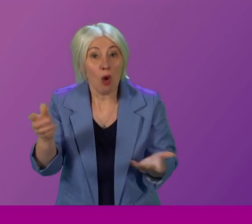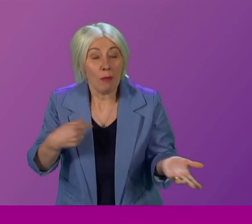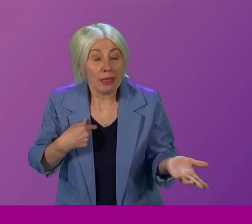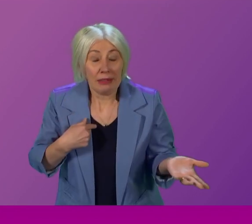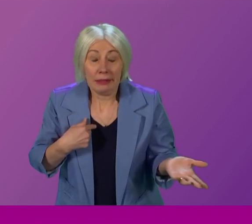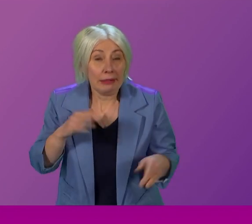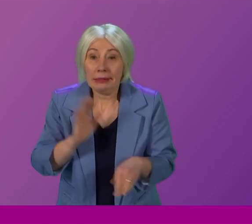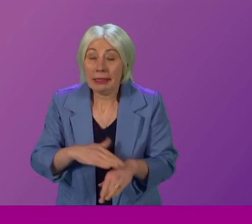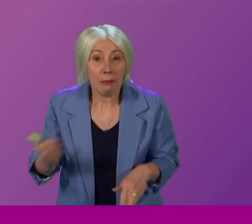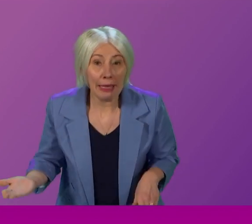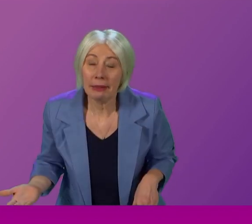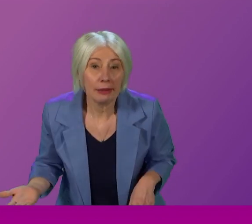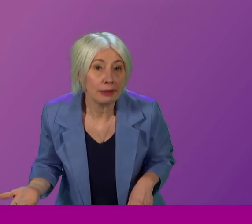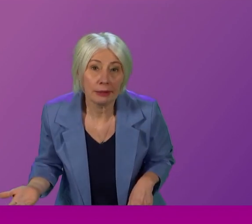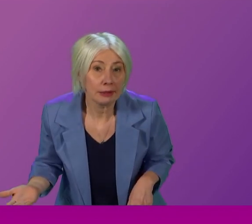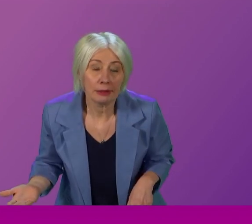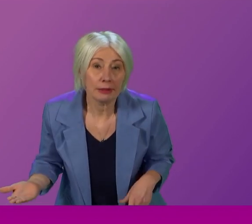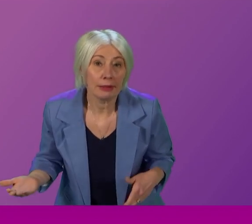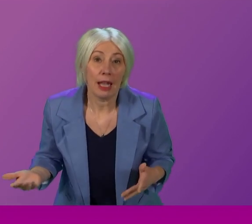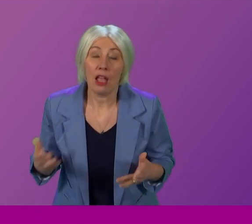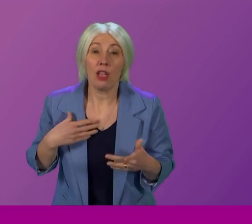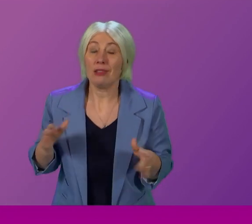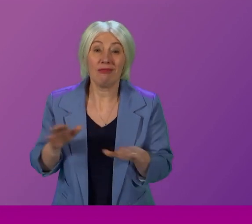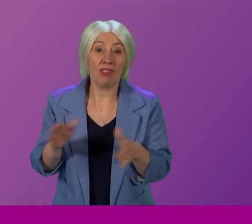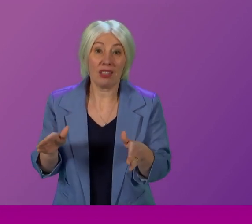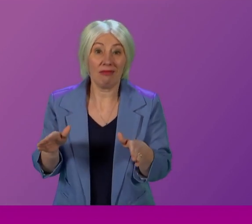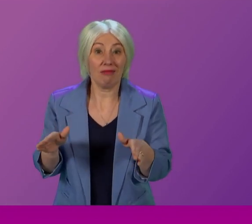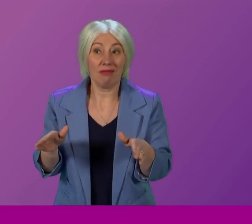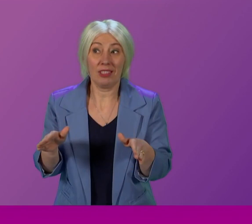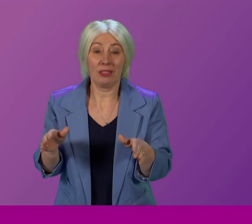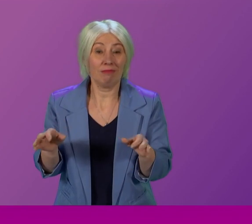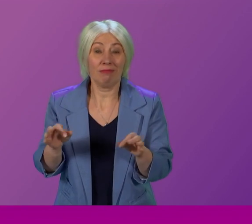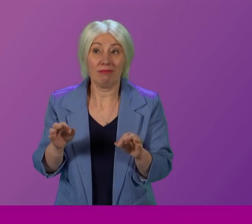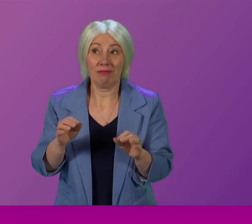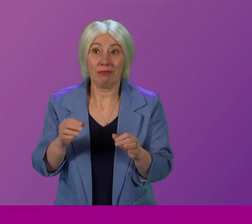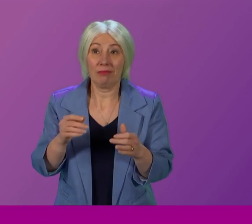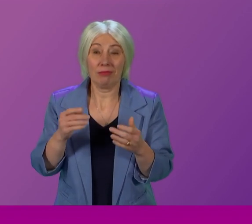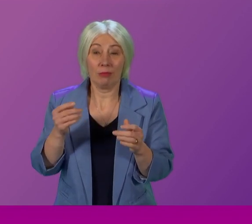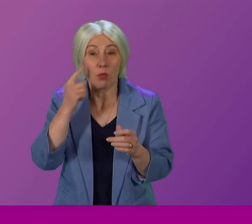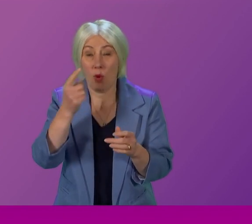it does not cover up the fact that he has not brought forward a single proposal,